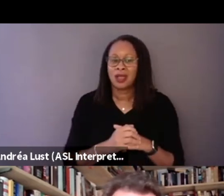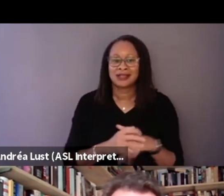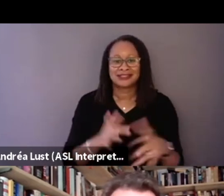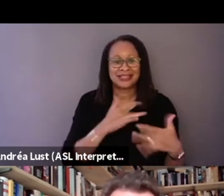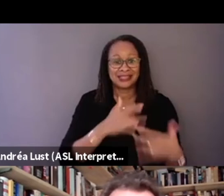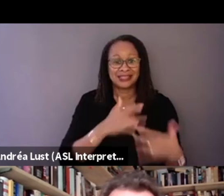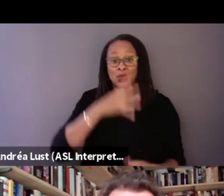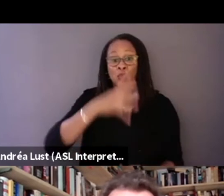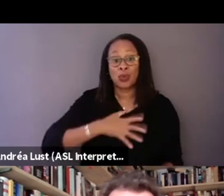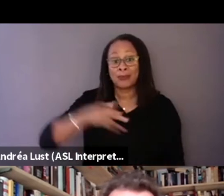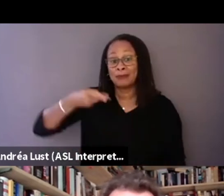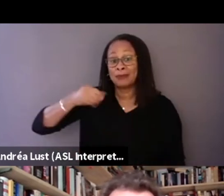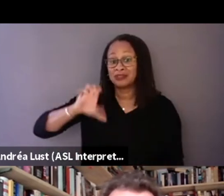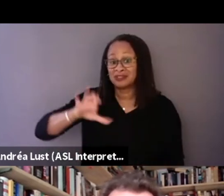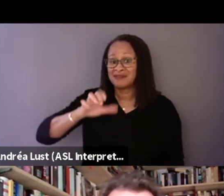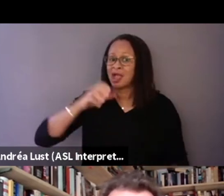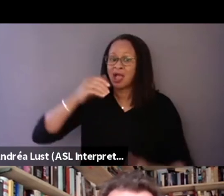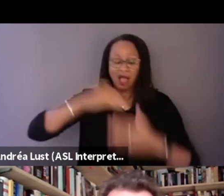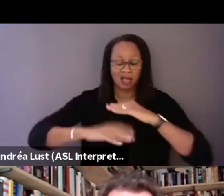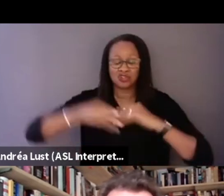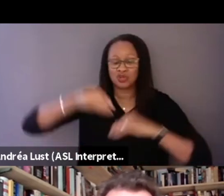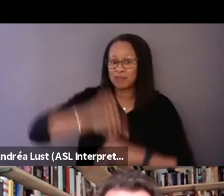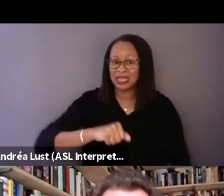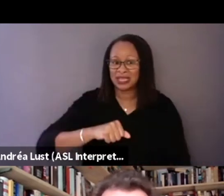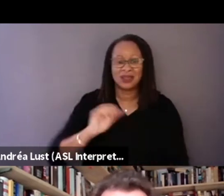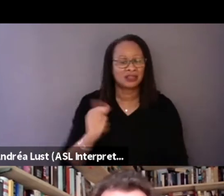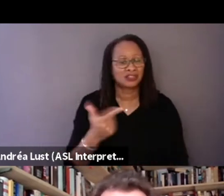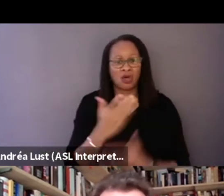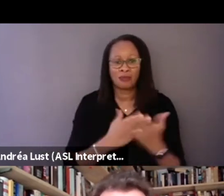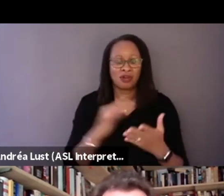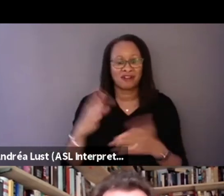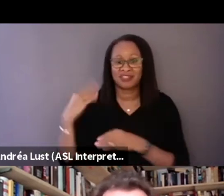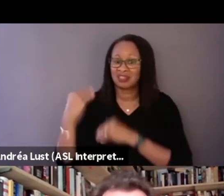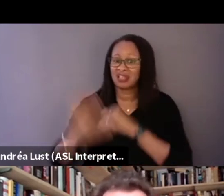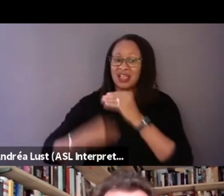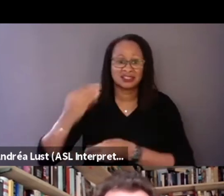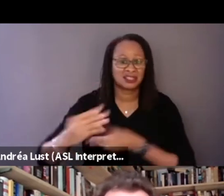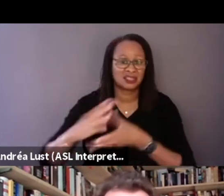They're horrifically underpaid. It's all part of the legacy that was, you know,